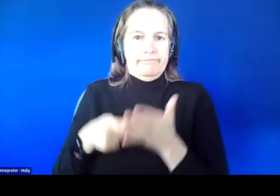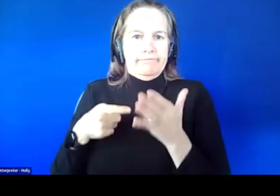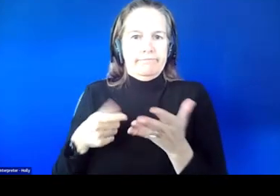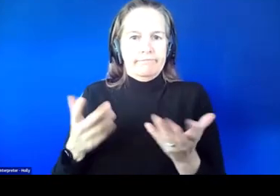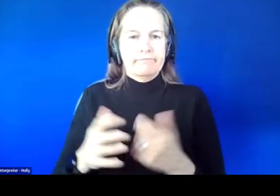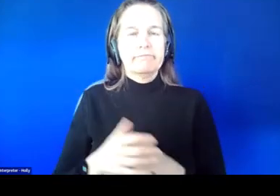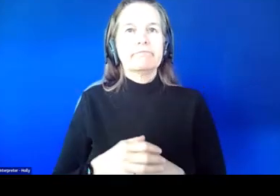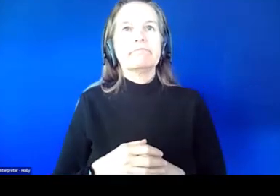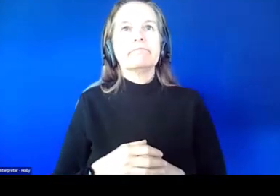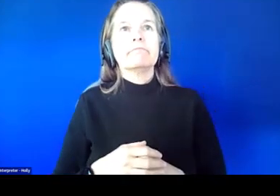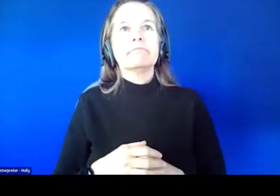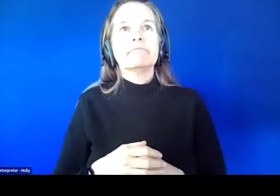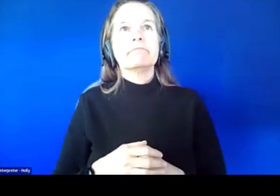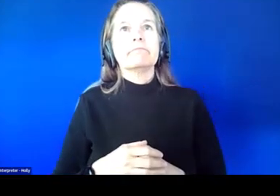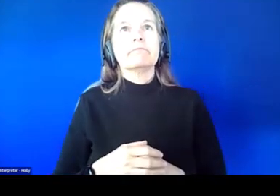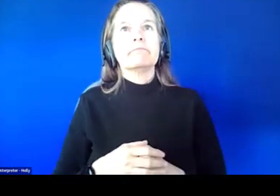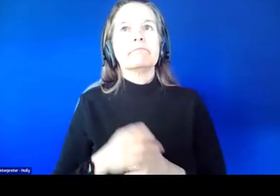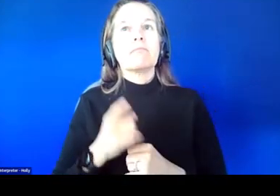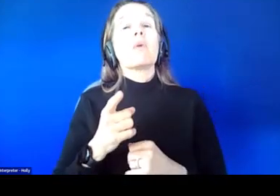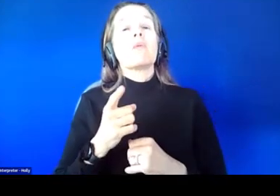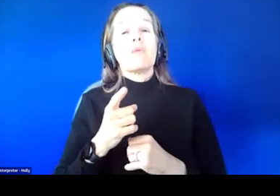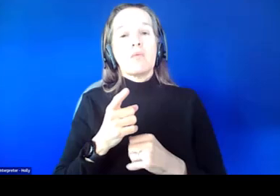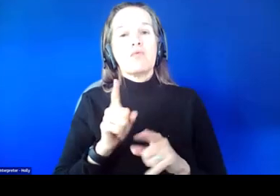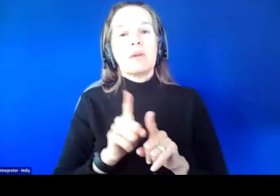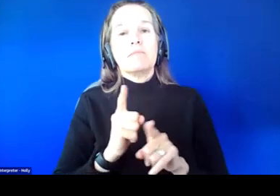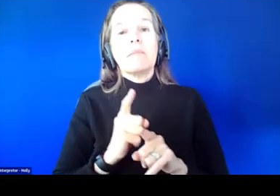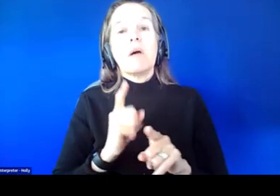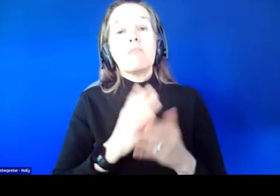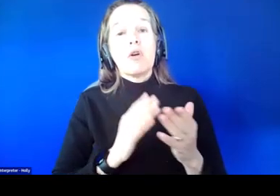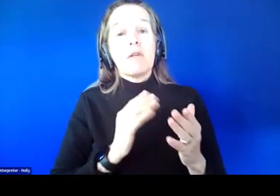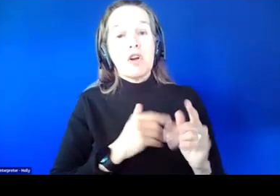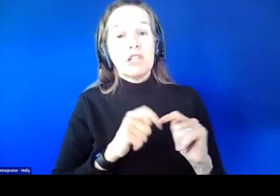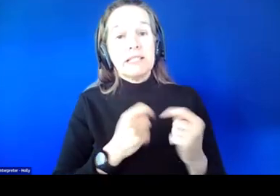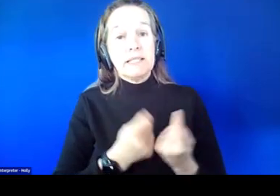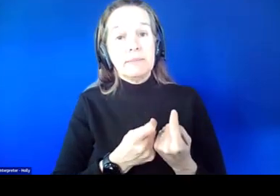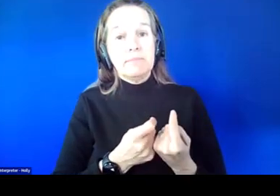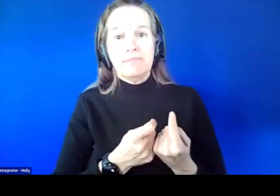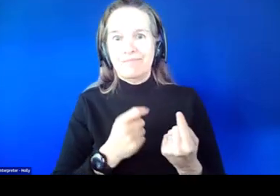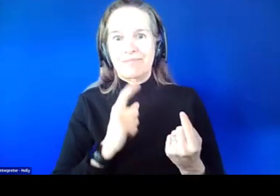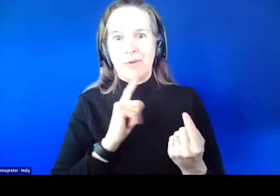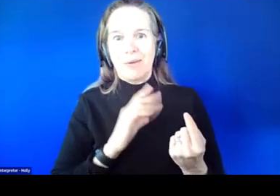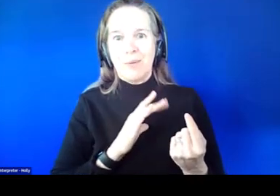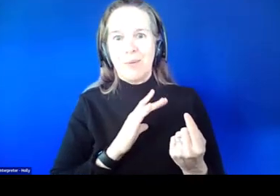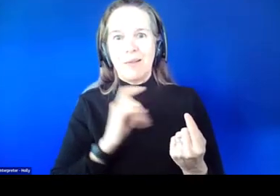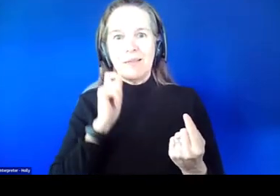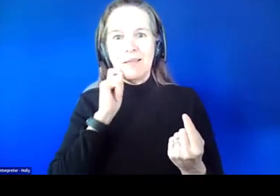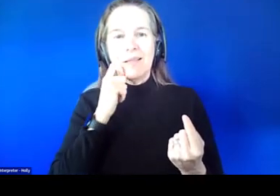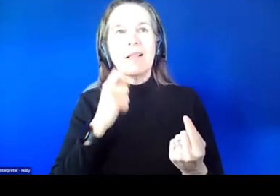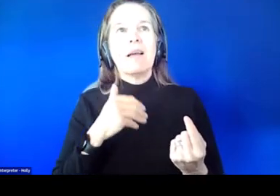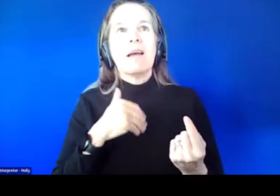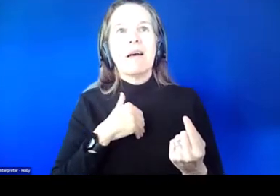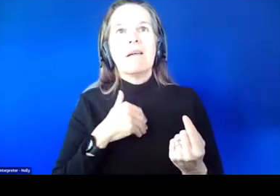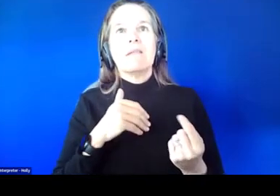Also part of our team, which is really unique and really cool, we have a tribal vulnerable adult and developmental